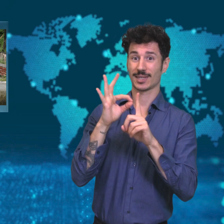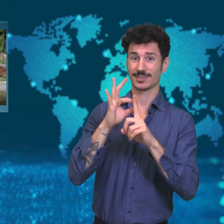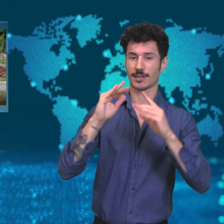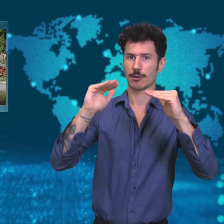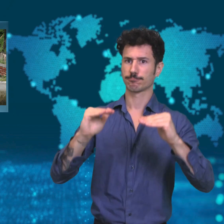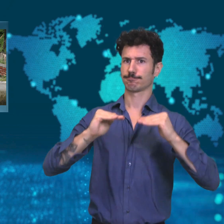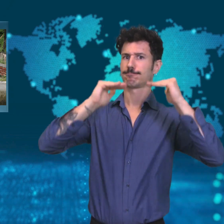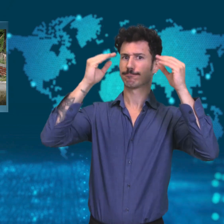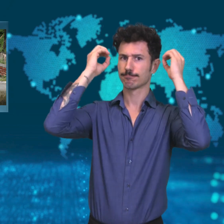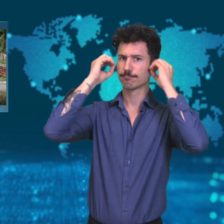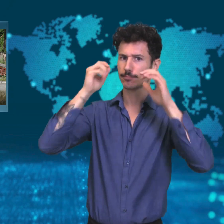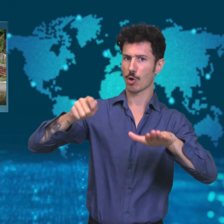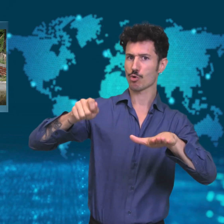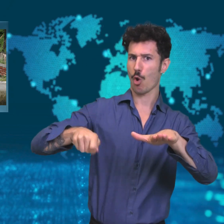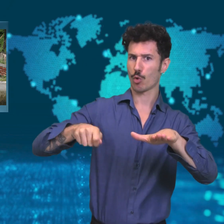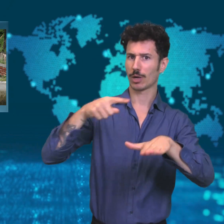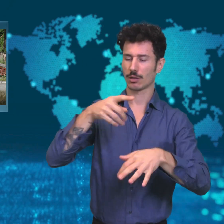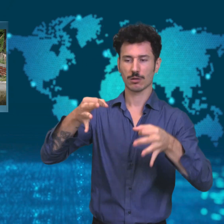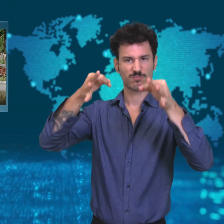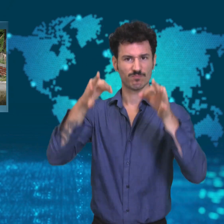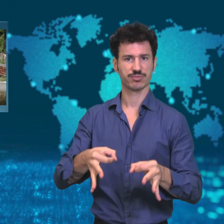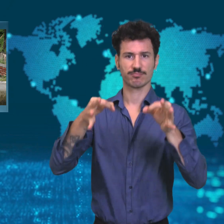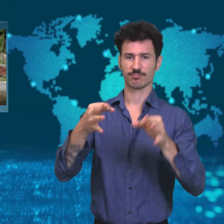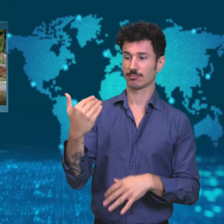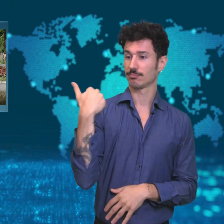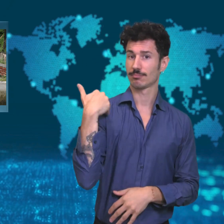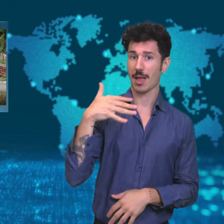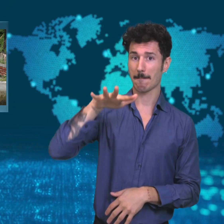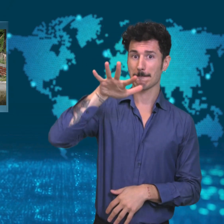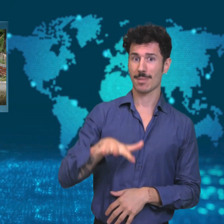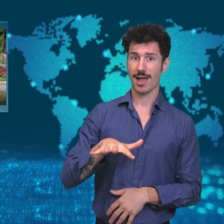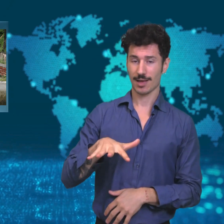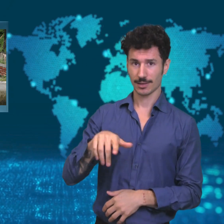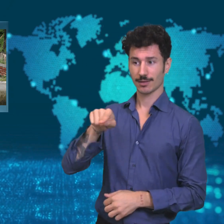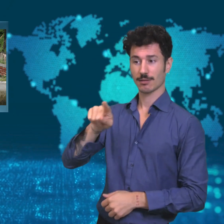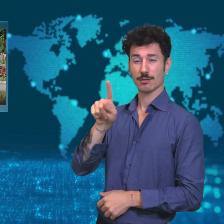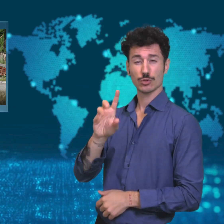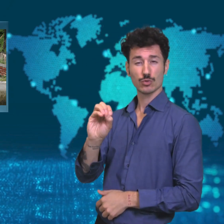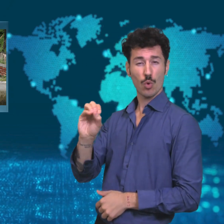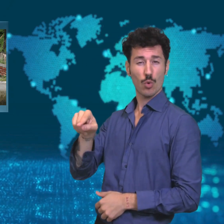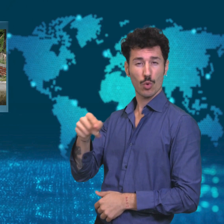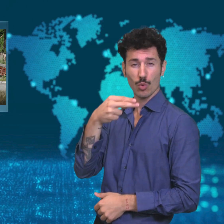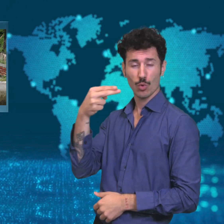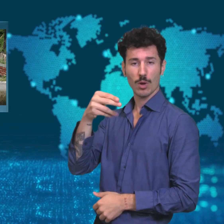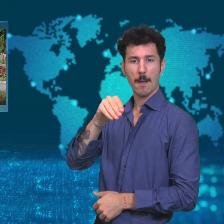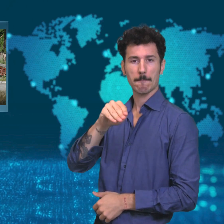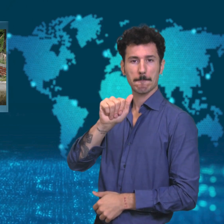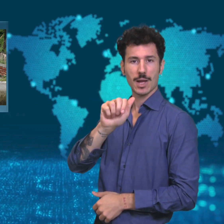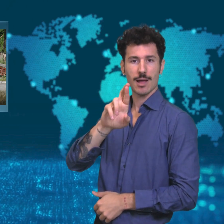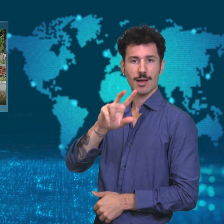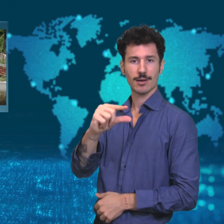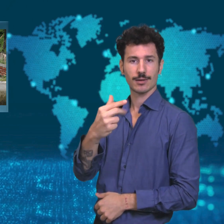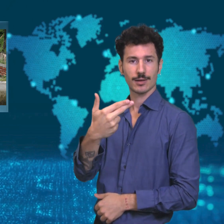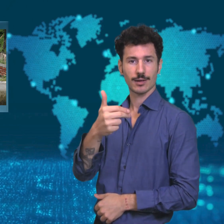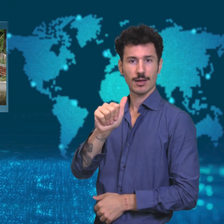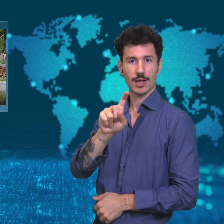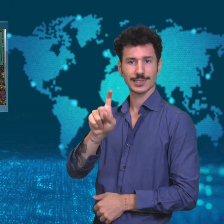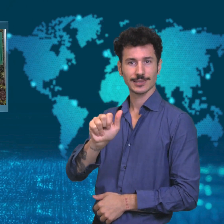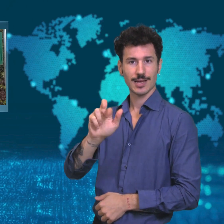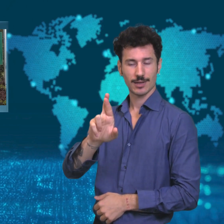The Marghazar Zoo was shut down in May by Pakistan’s high court due to